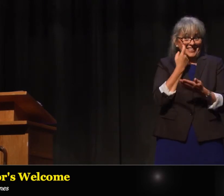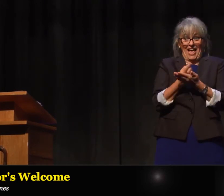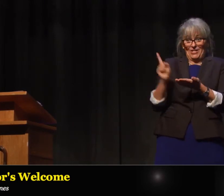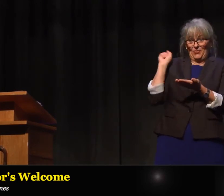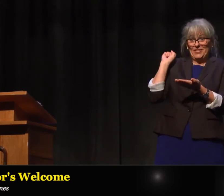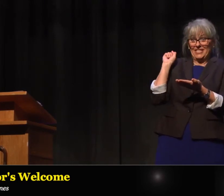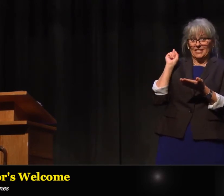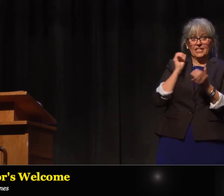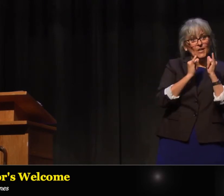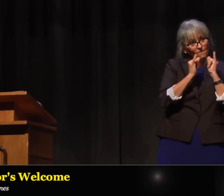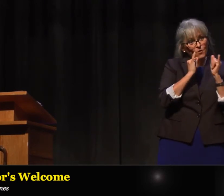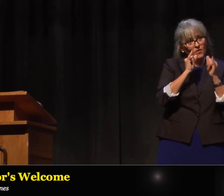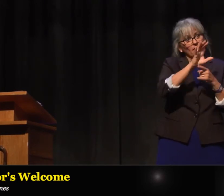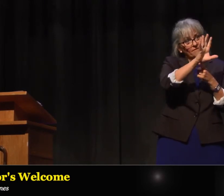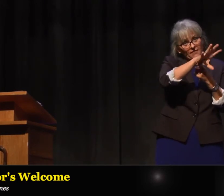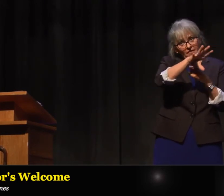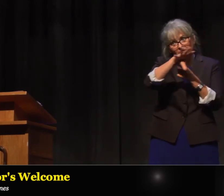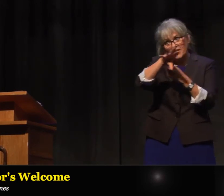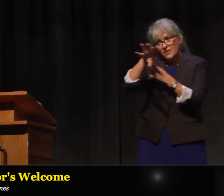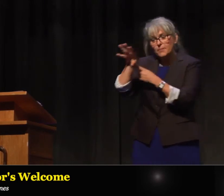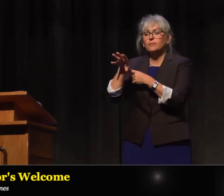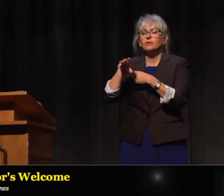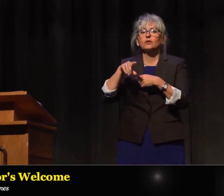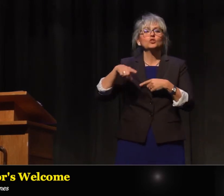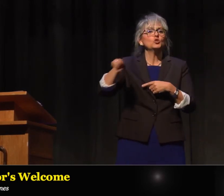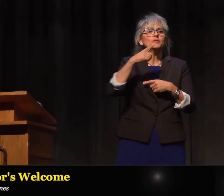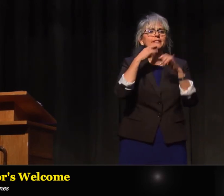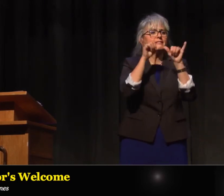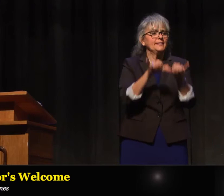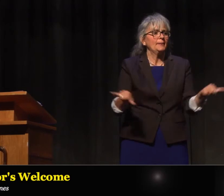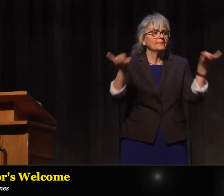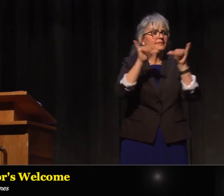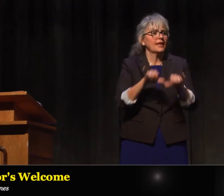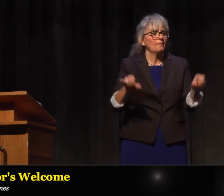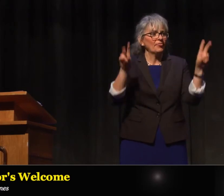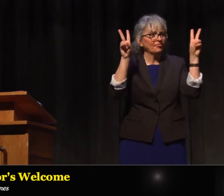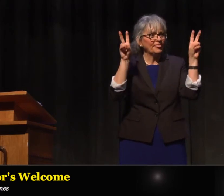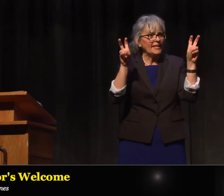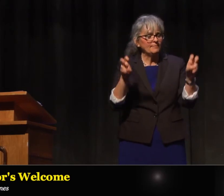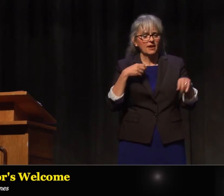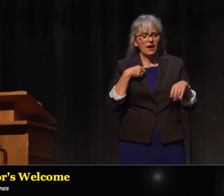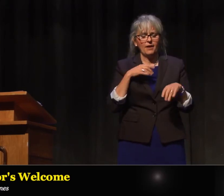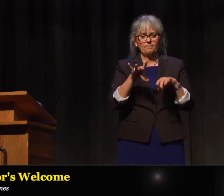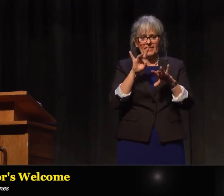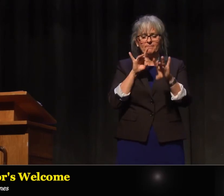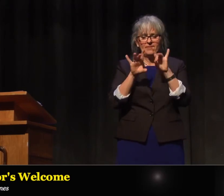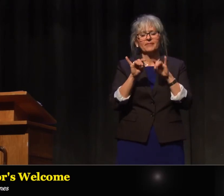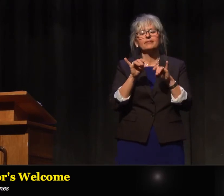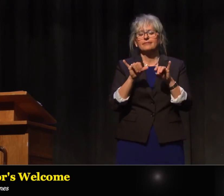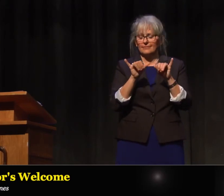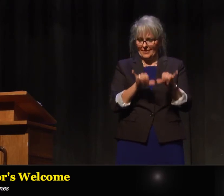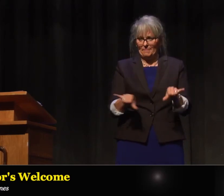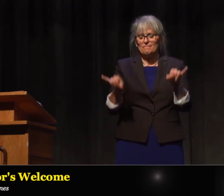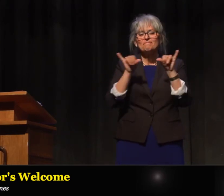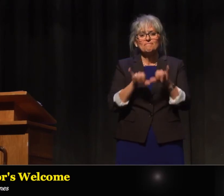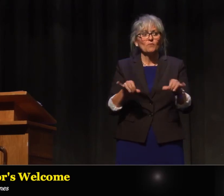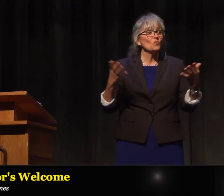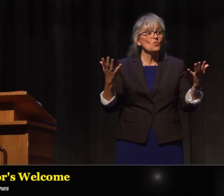I had all of you in interviewing in my office this week and you said the same themes to me.